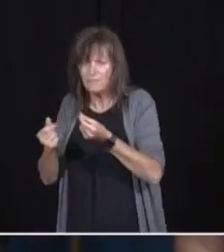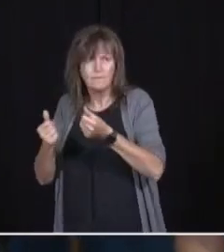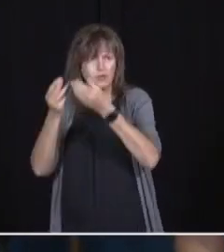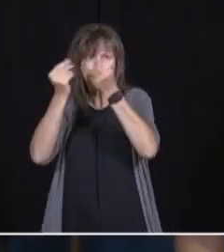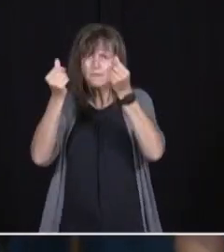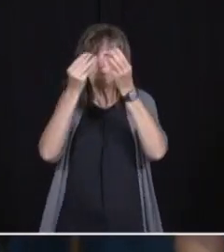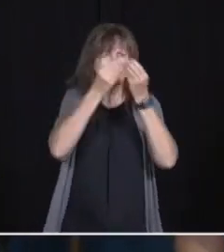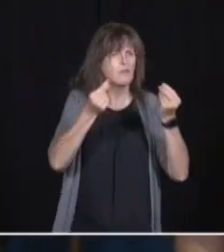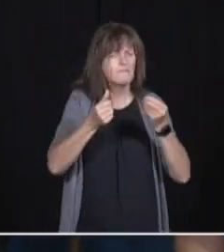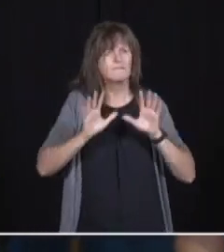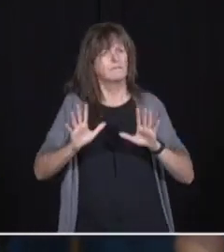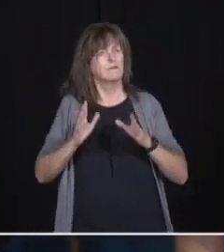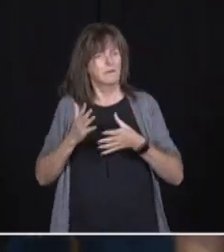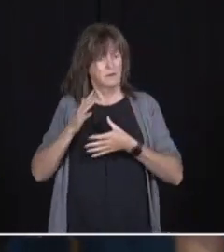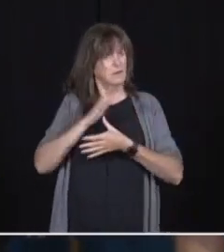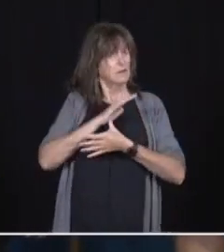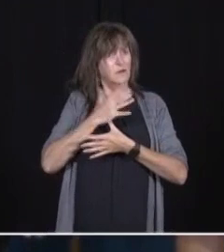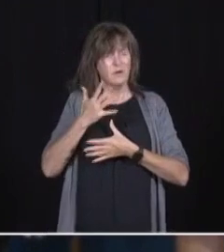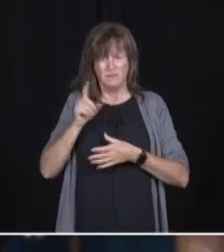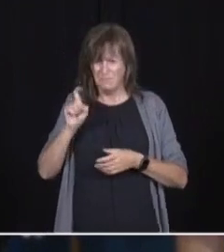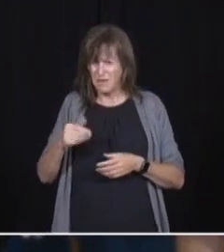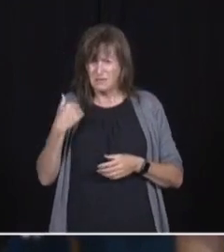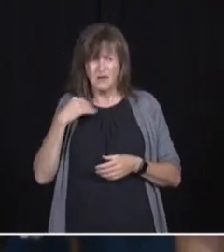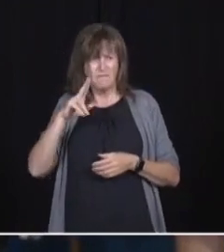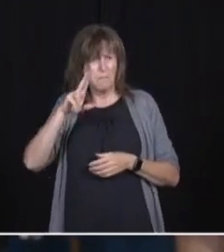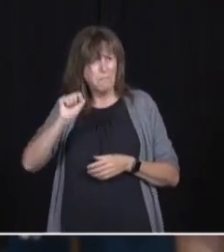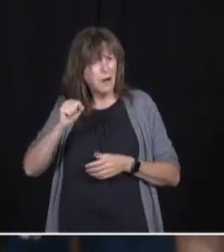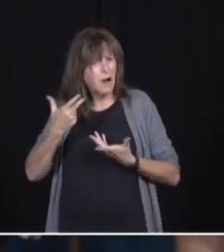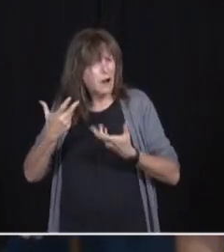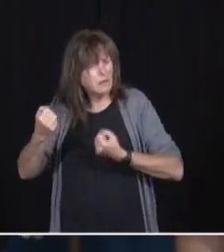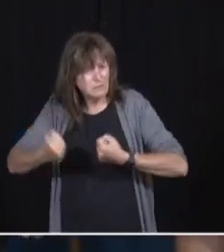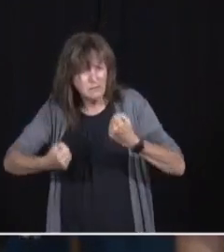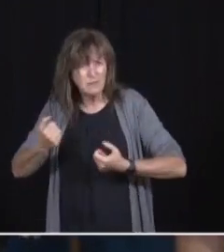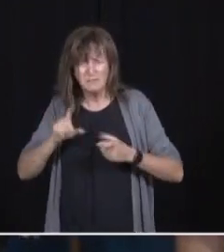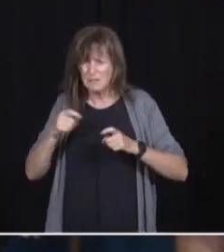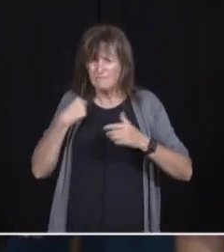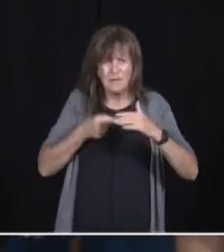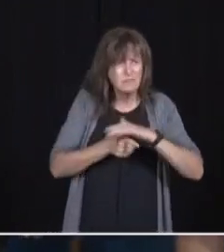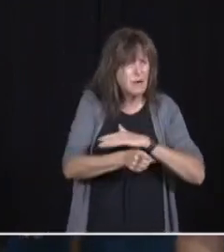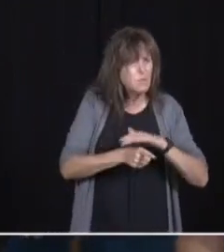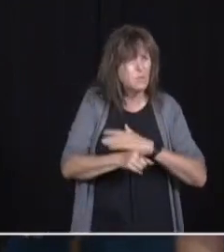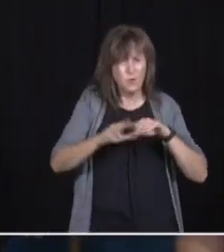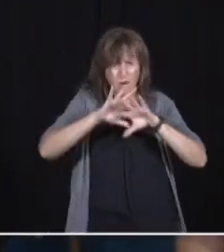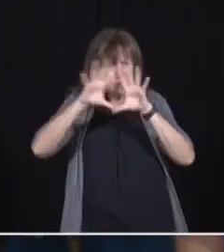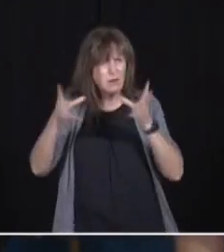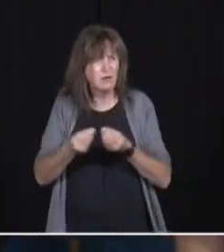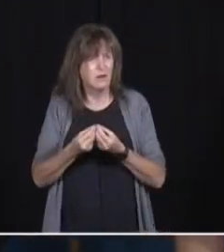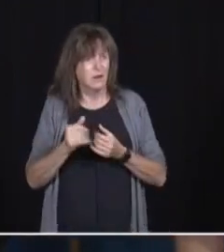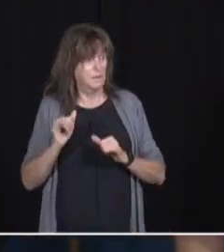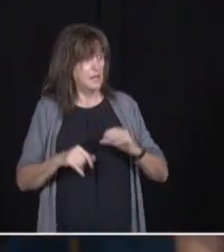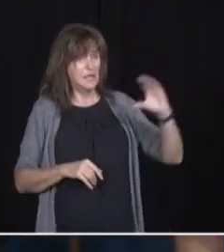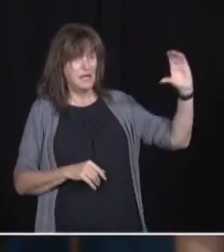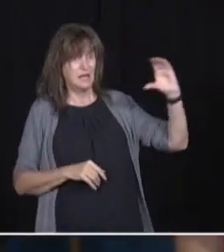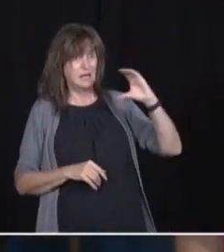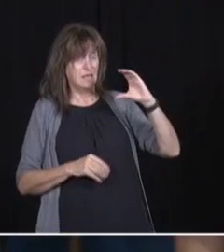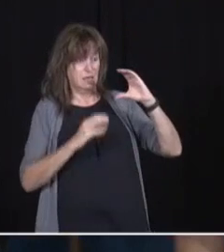Ensuring safe and reliable transit is key to Ontario's economic restart. And that is why half of the funding being announced today will support our critical municipal